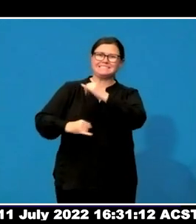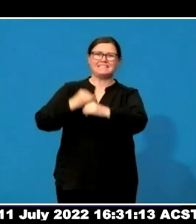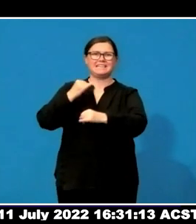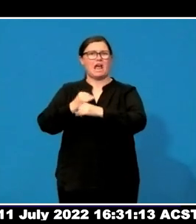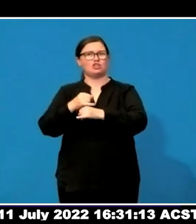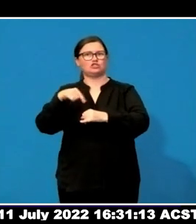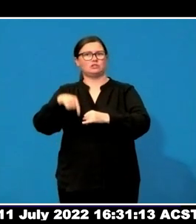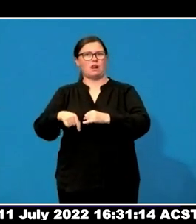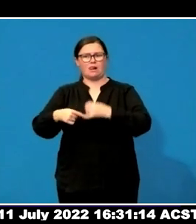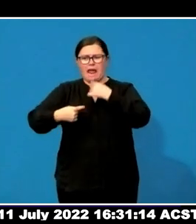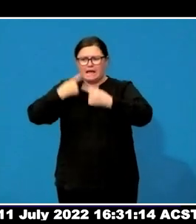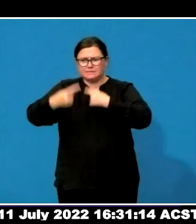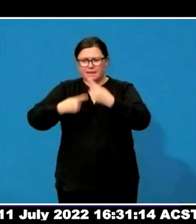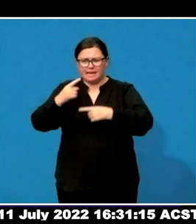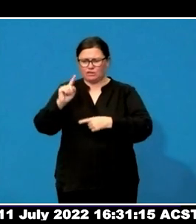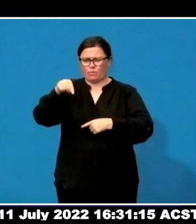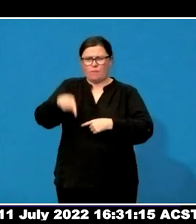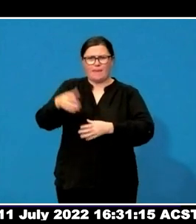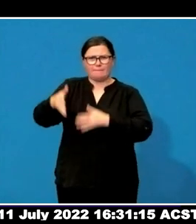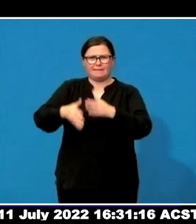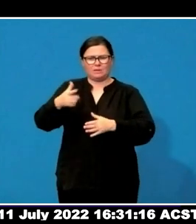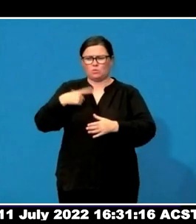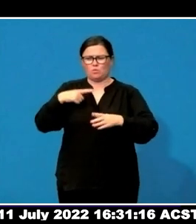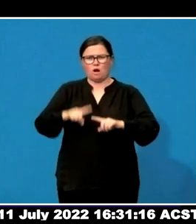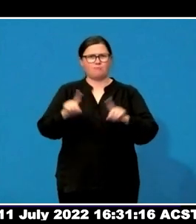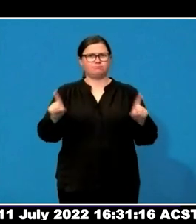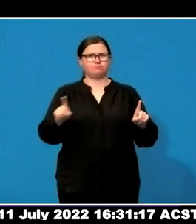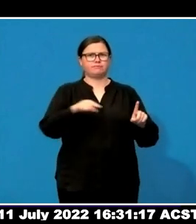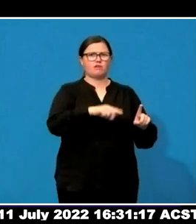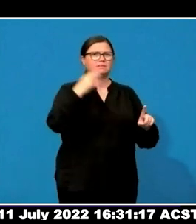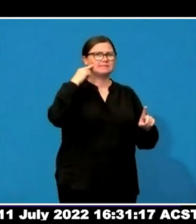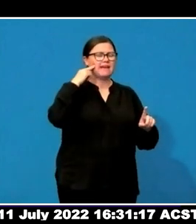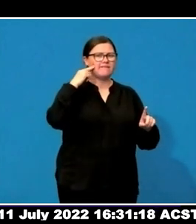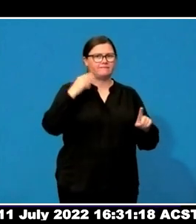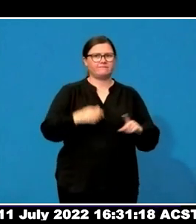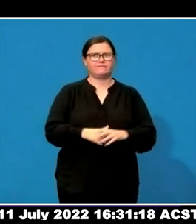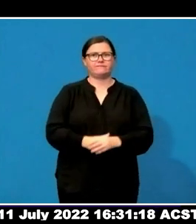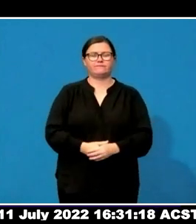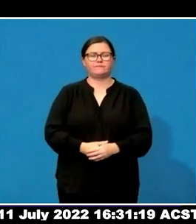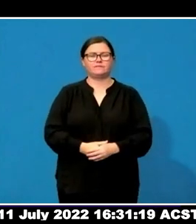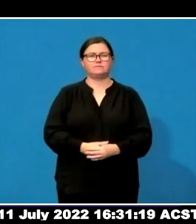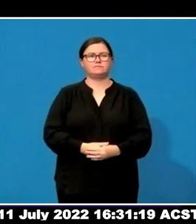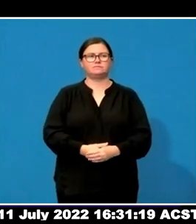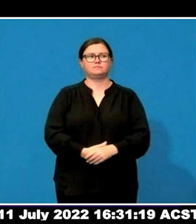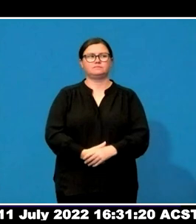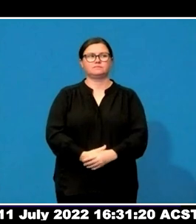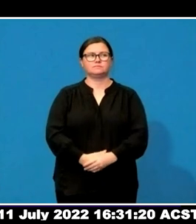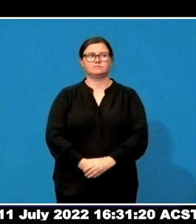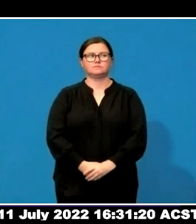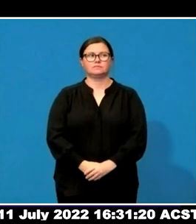Well the World Federation of the Deaf recognises the terms "Deaf" with a capital D,